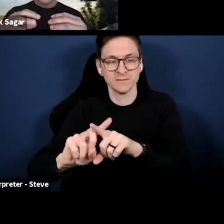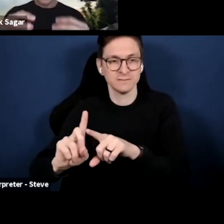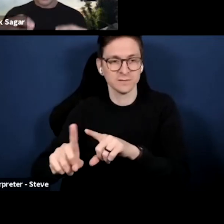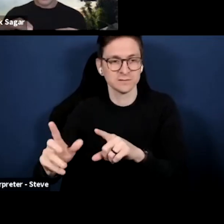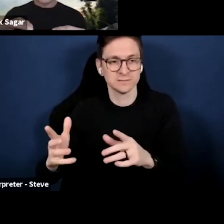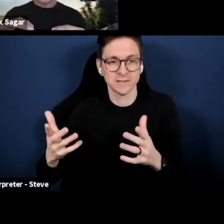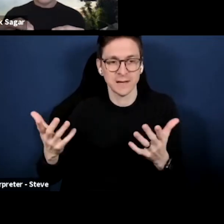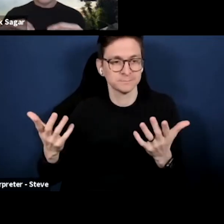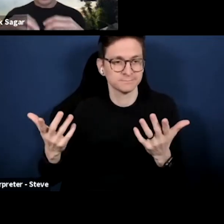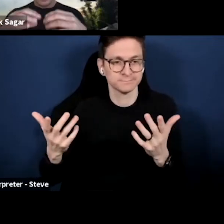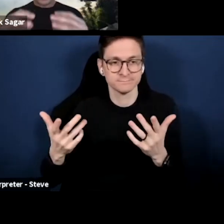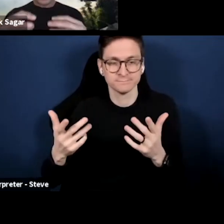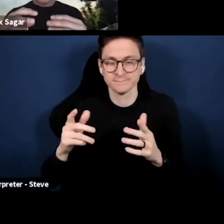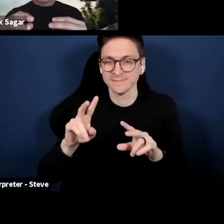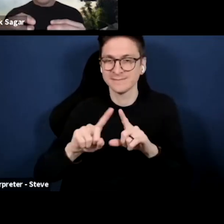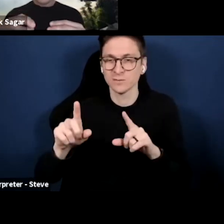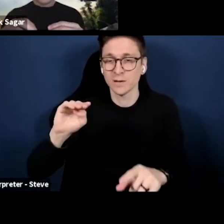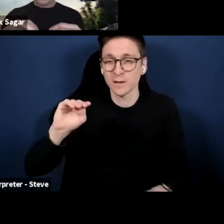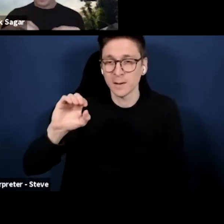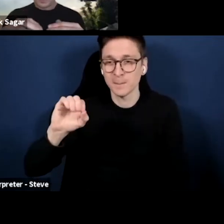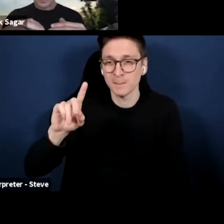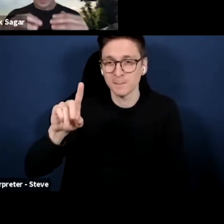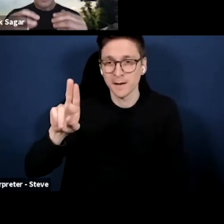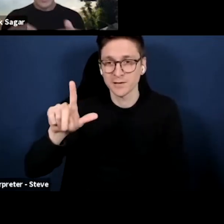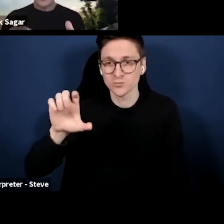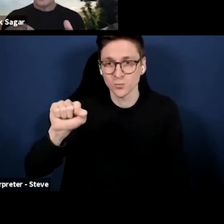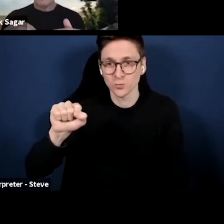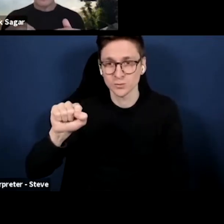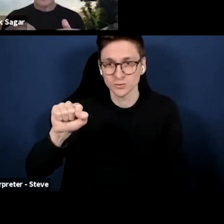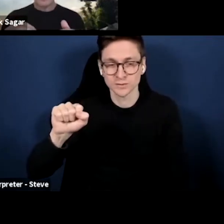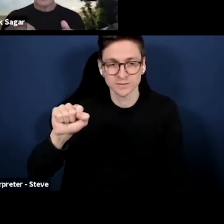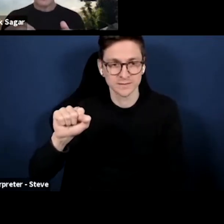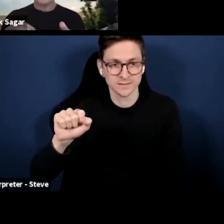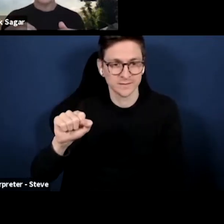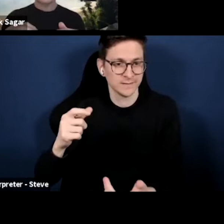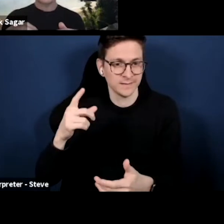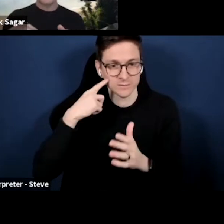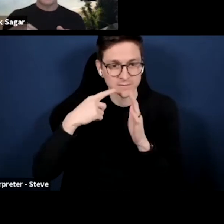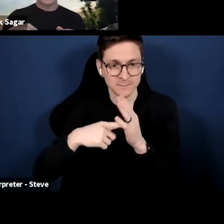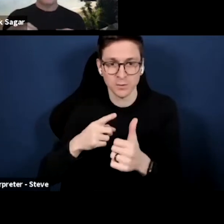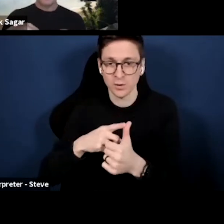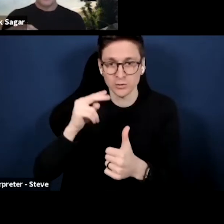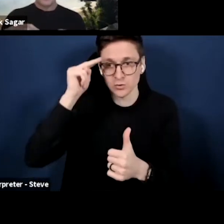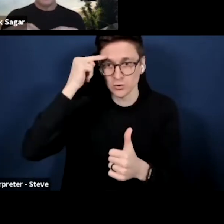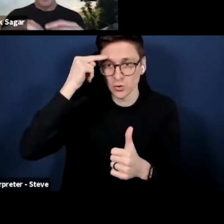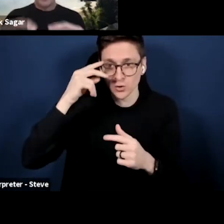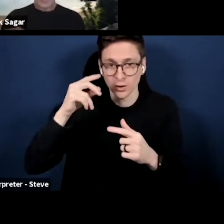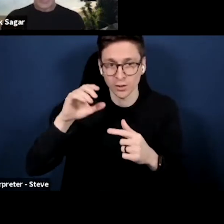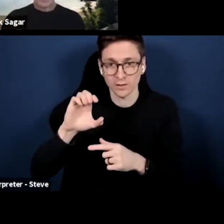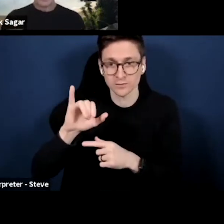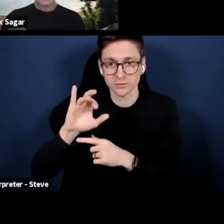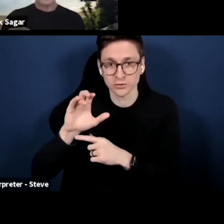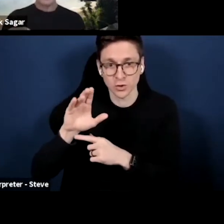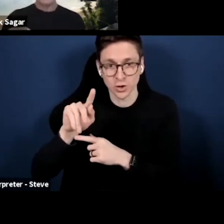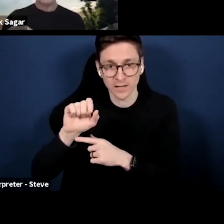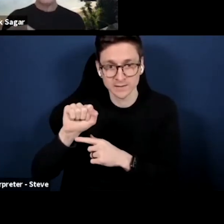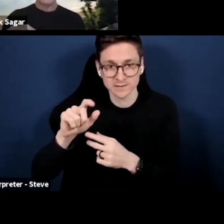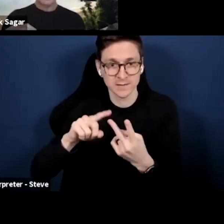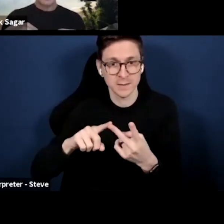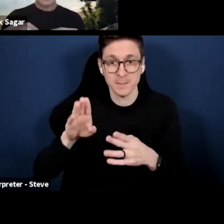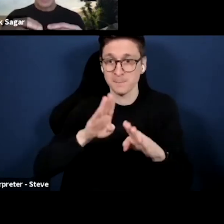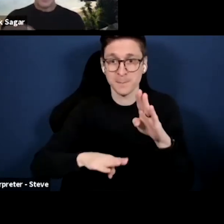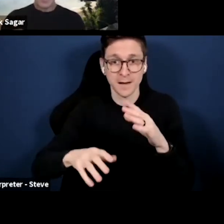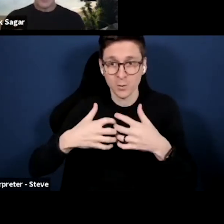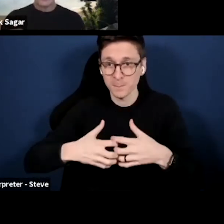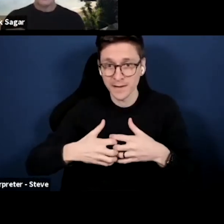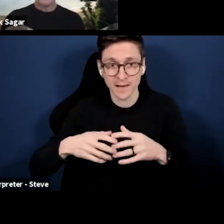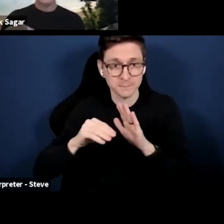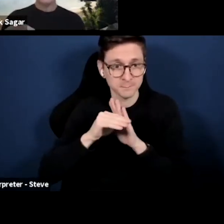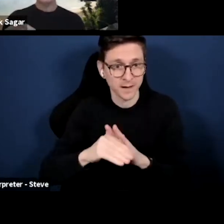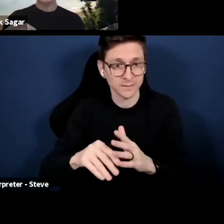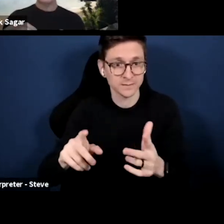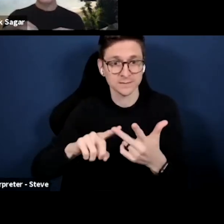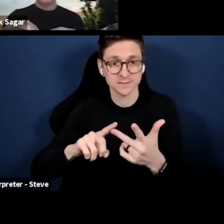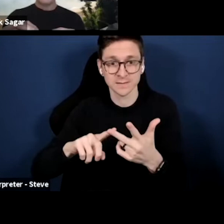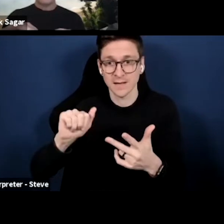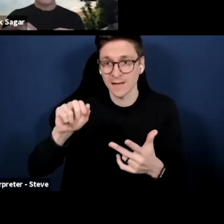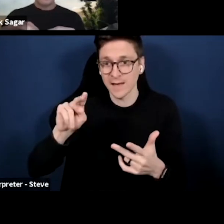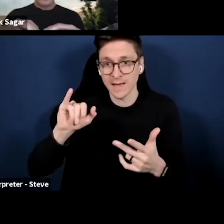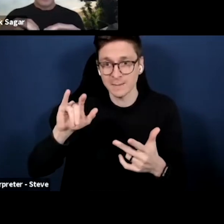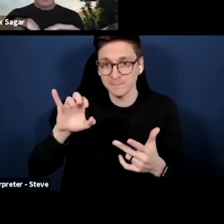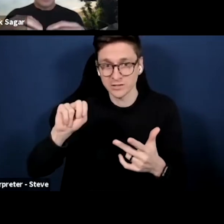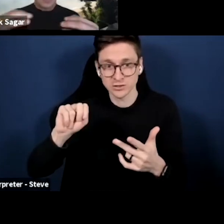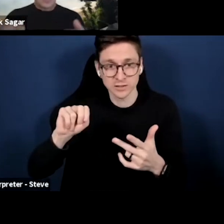modules which comprise of neural circuits biomechanics models animation models sensing